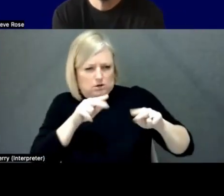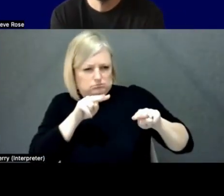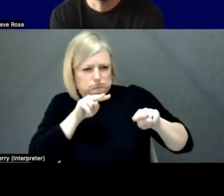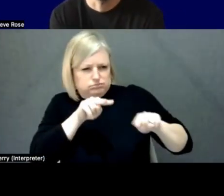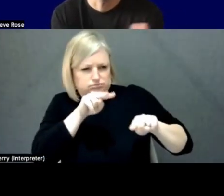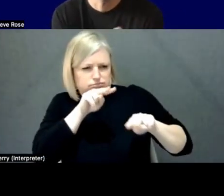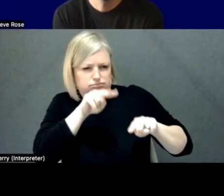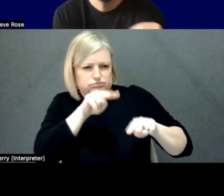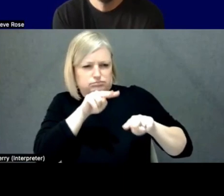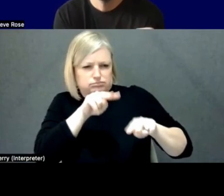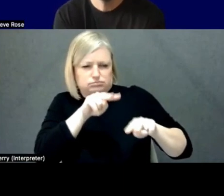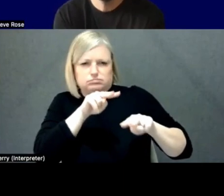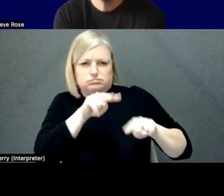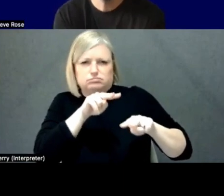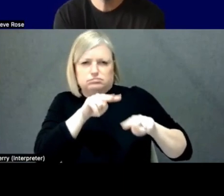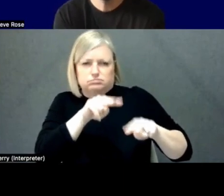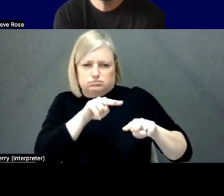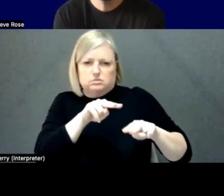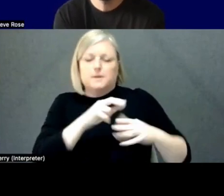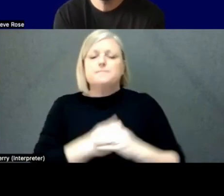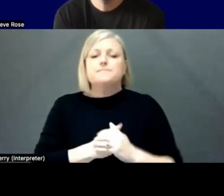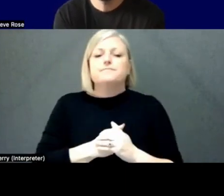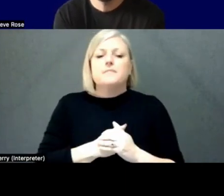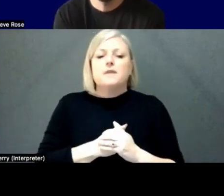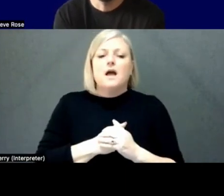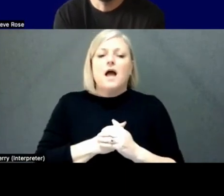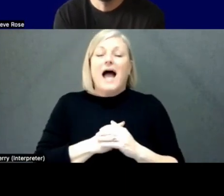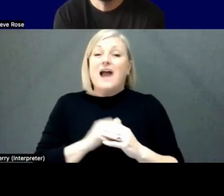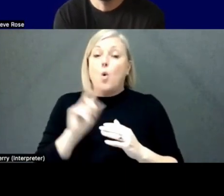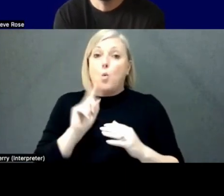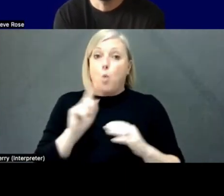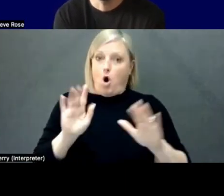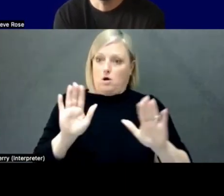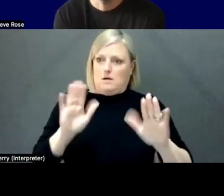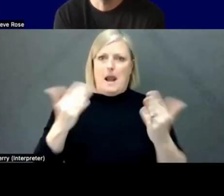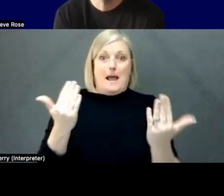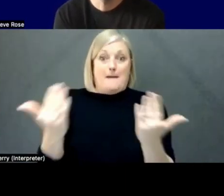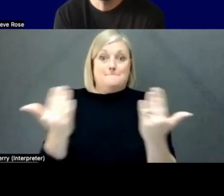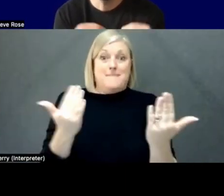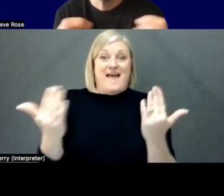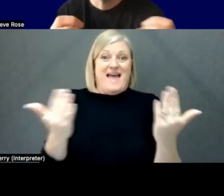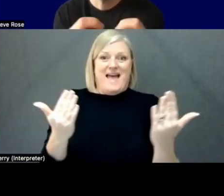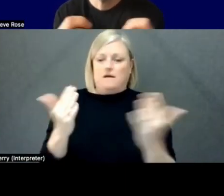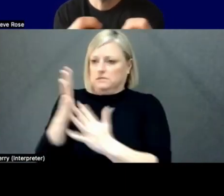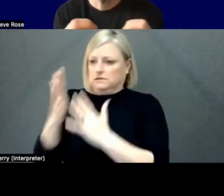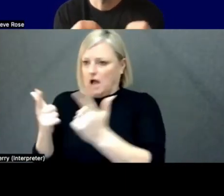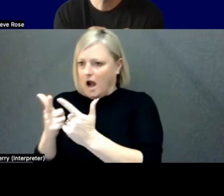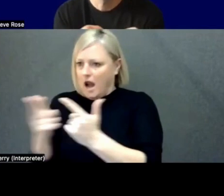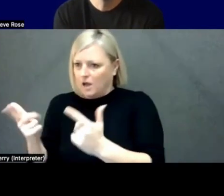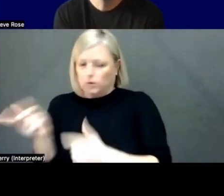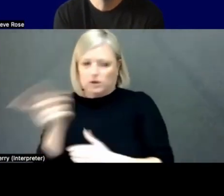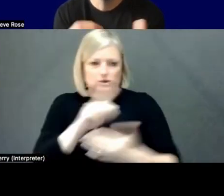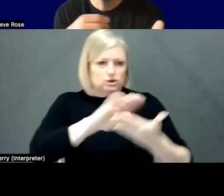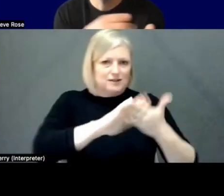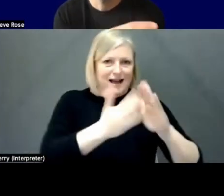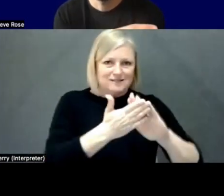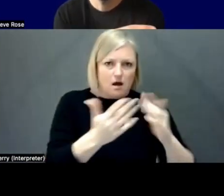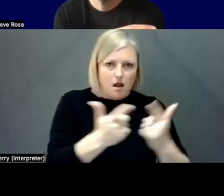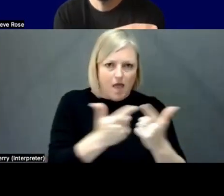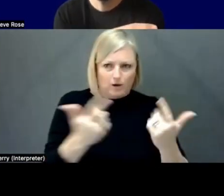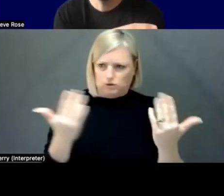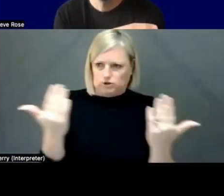they are signs. The things that they had in common that linguistic elements in tactile, were that there was a hand shape,